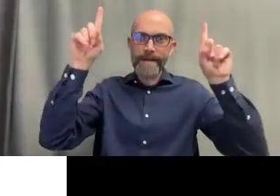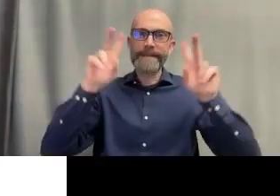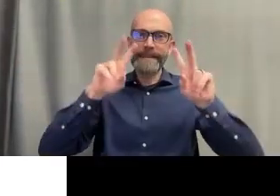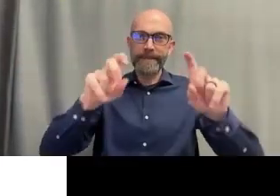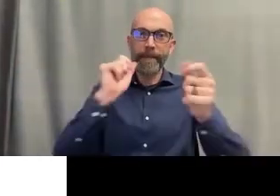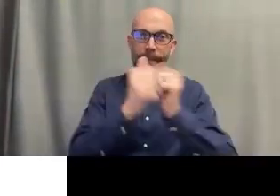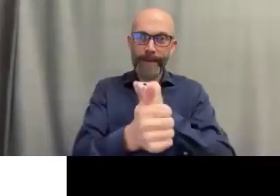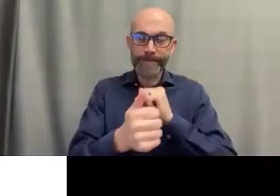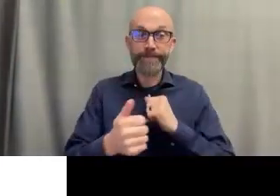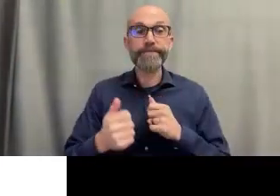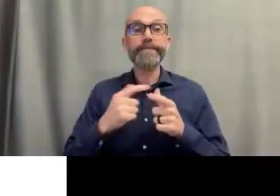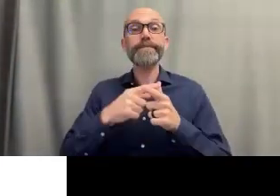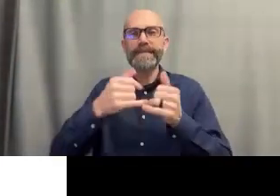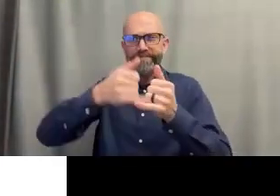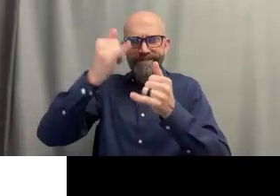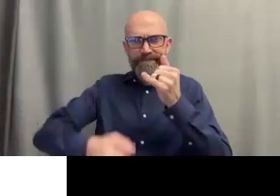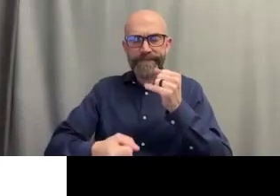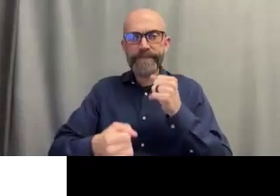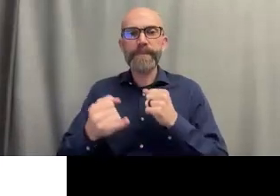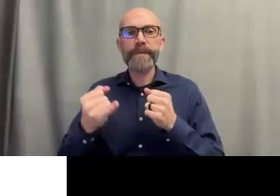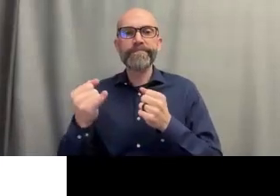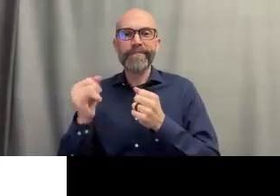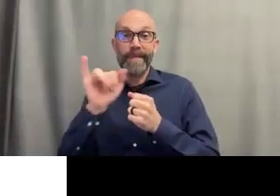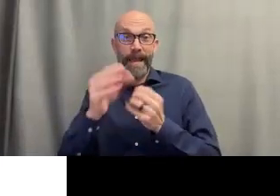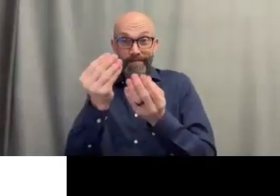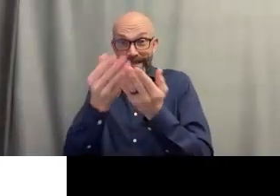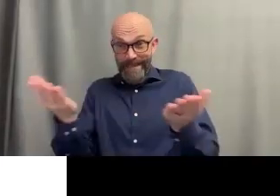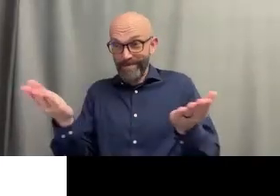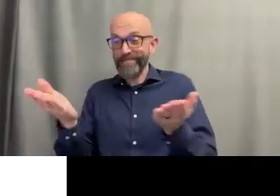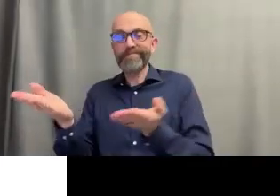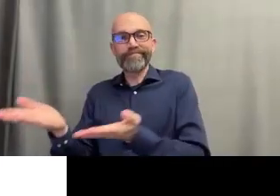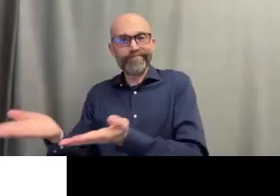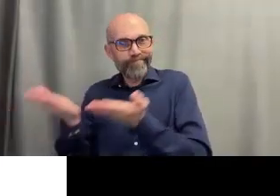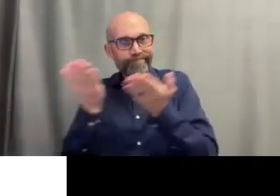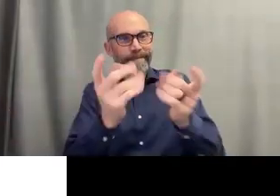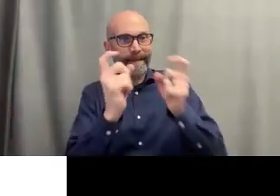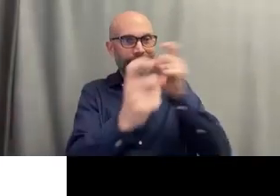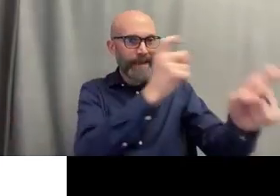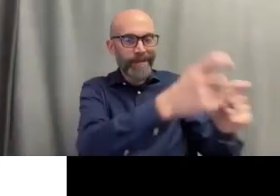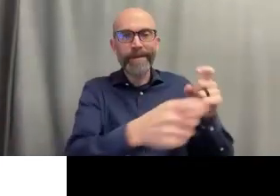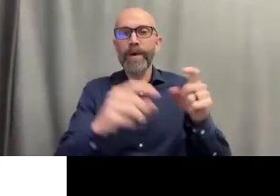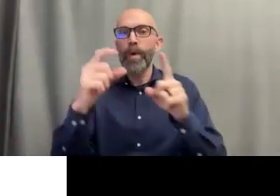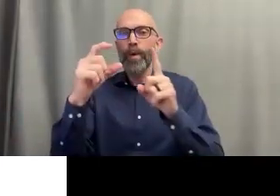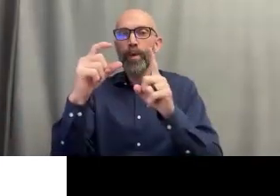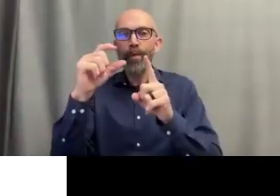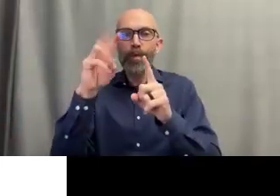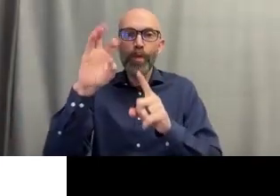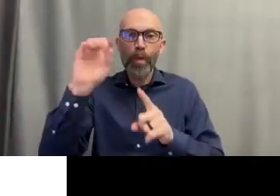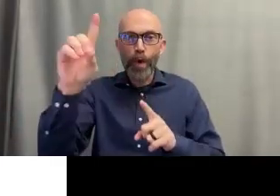Then the last step is delivering that material, giving that to them in word documents, PDFs, videos,